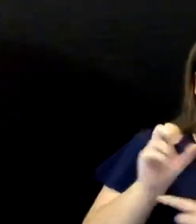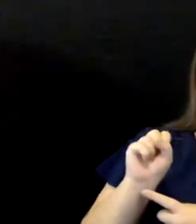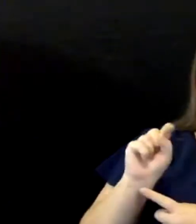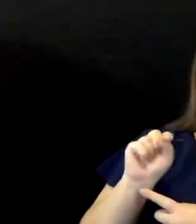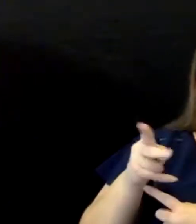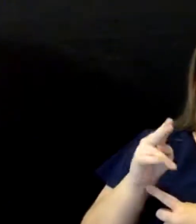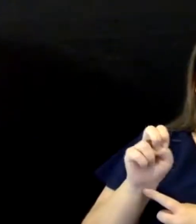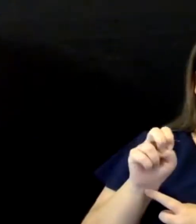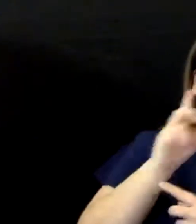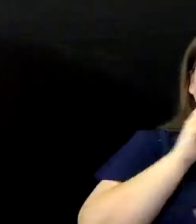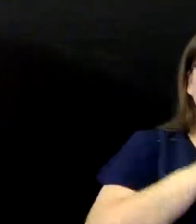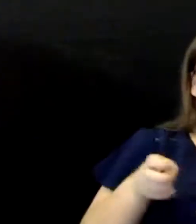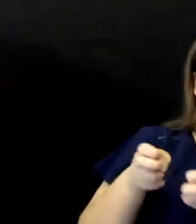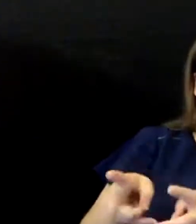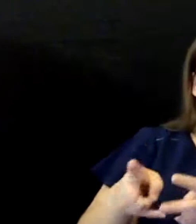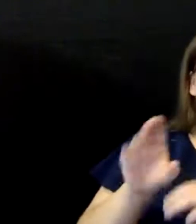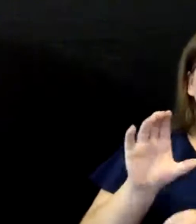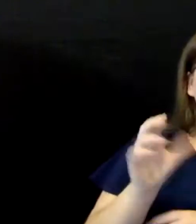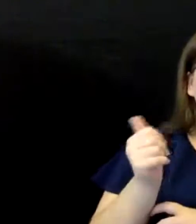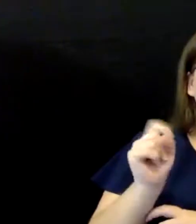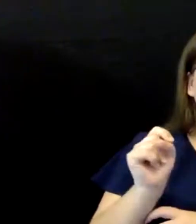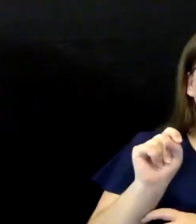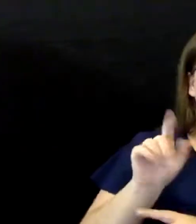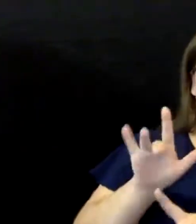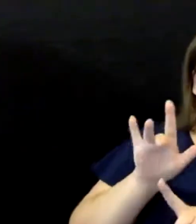captioning link in the chat box, although captions will be embedded.